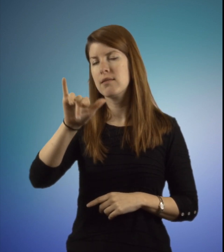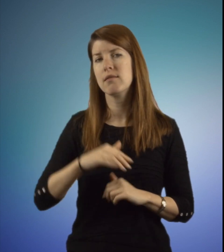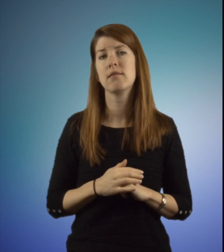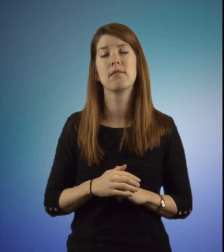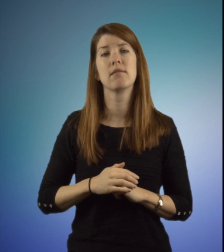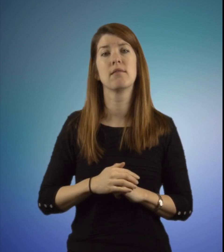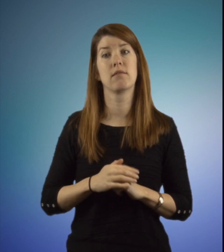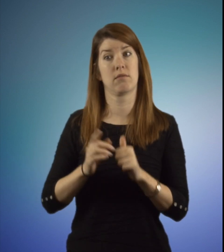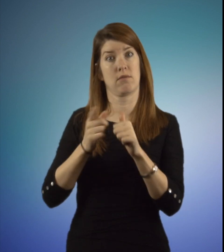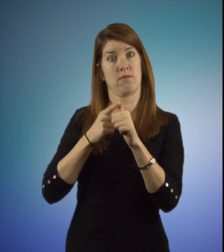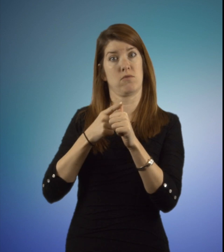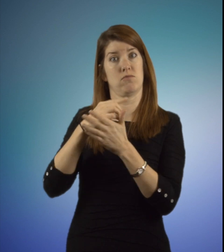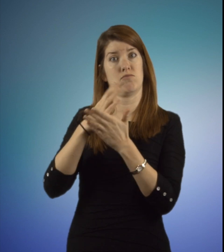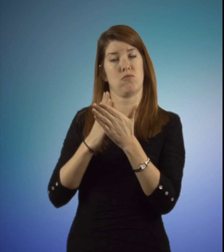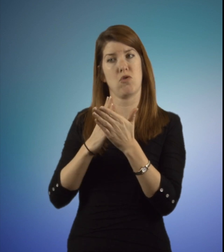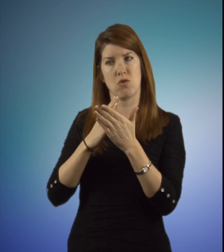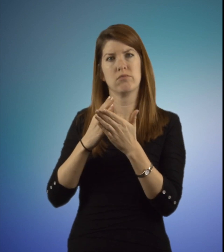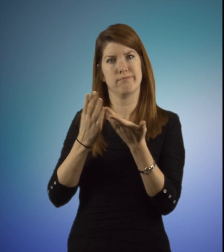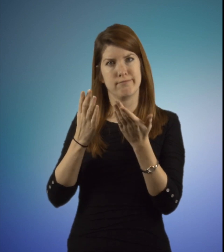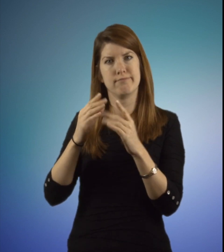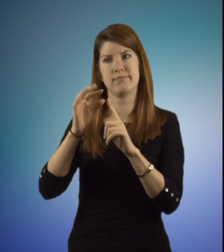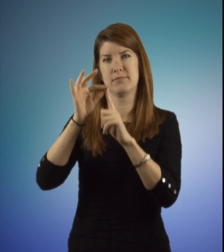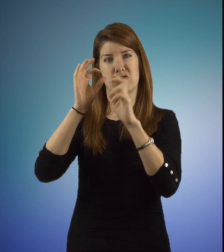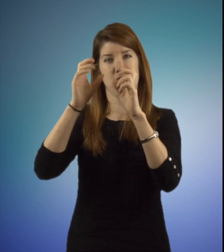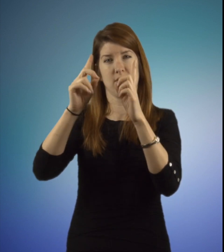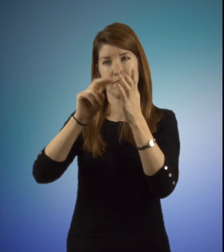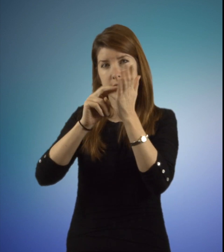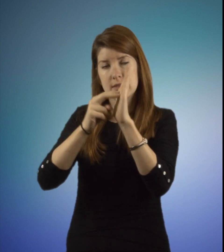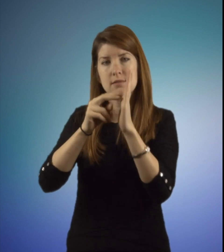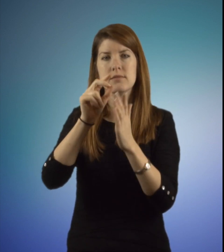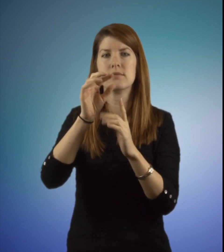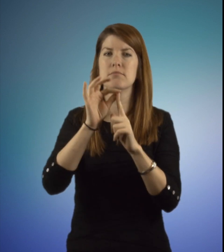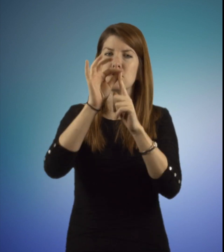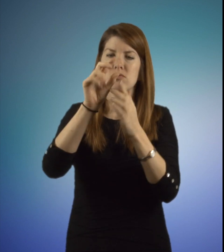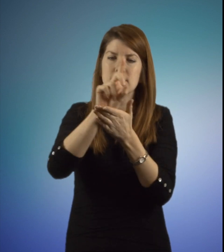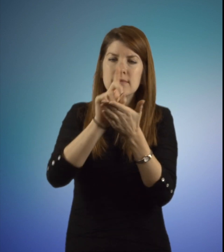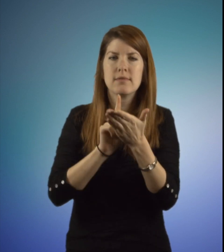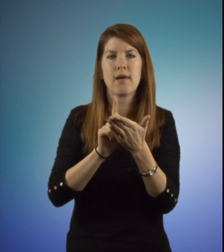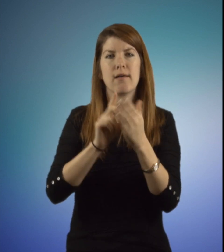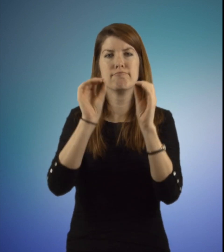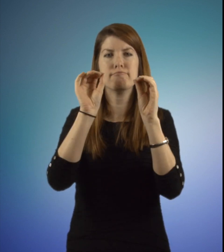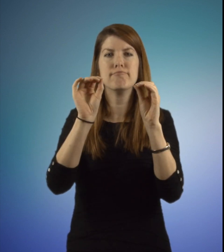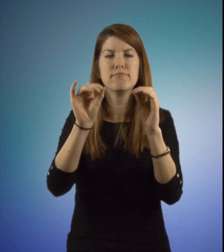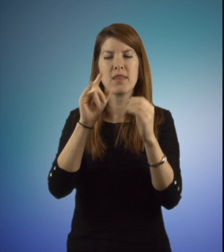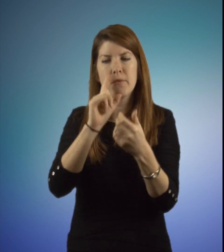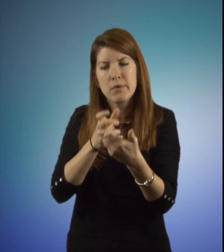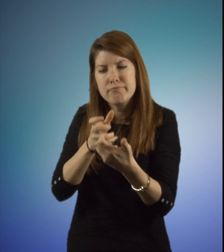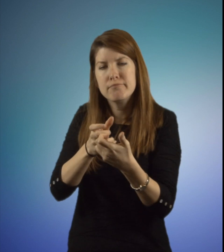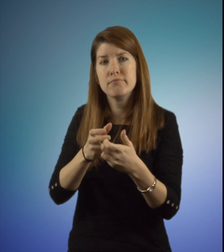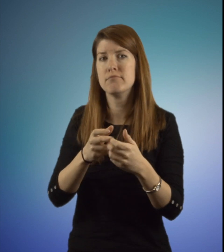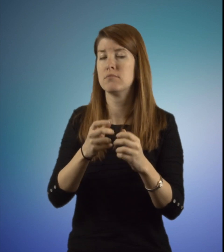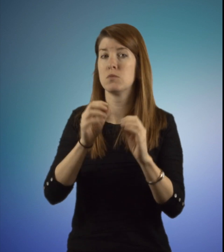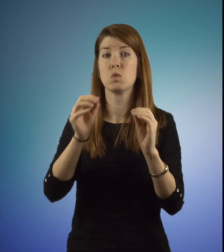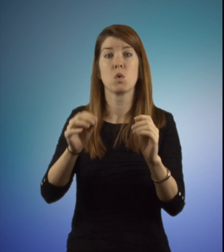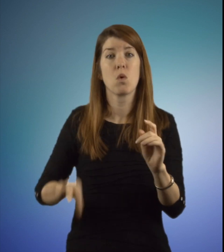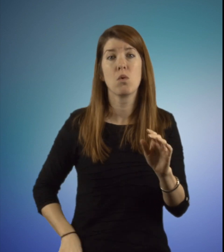The first part of that is that special education means specially-designed instruction that is